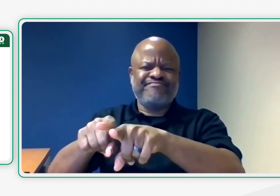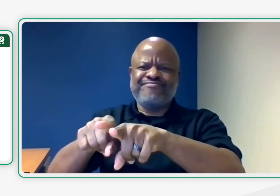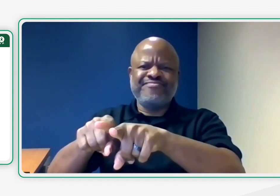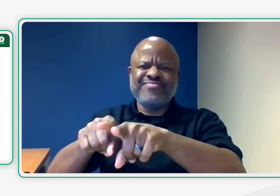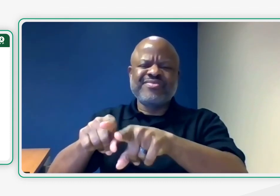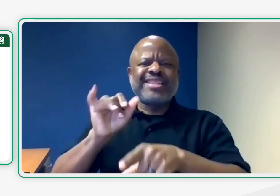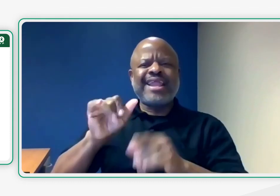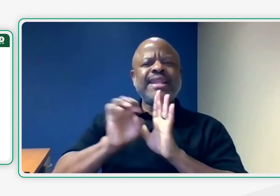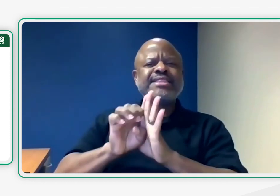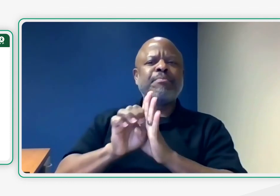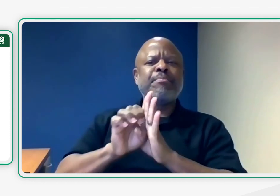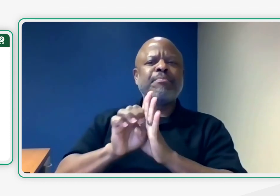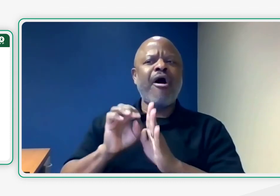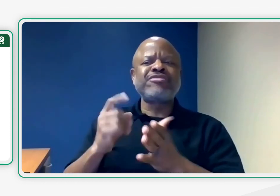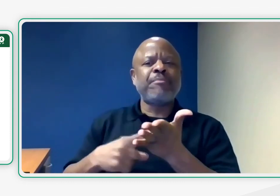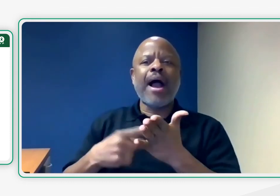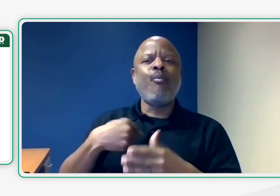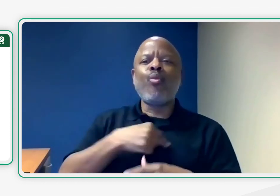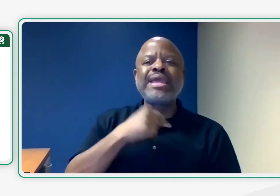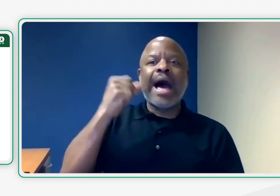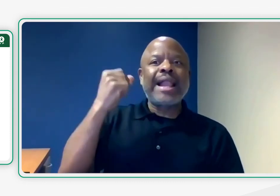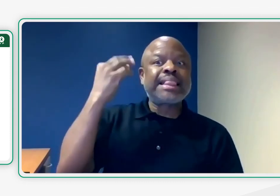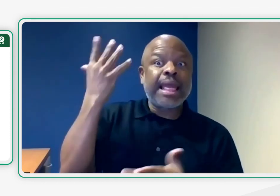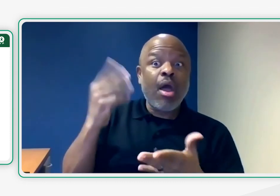but the amount of interest that you're accruing over time is actually larger.